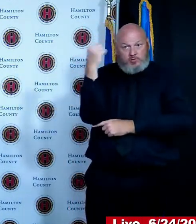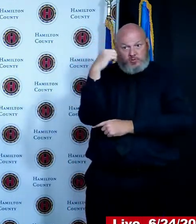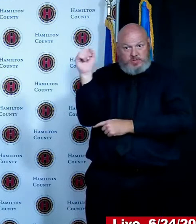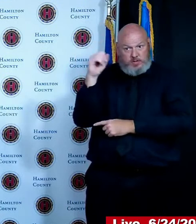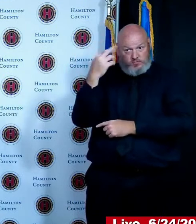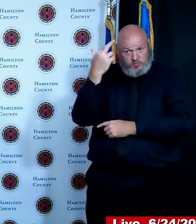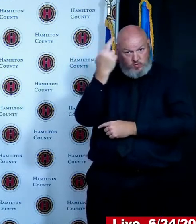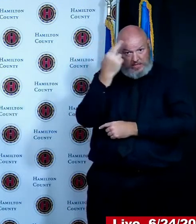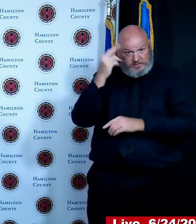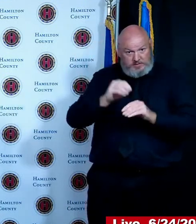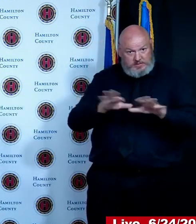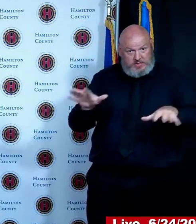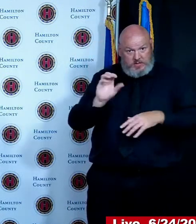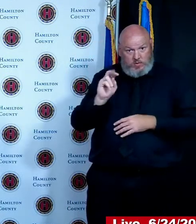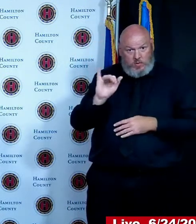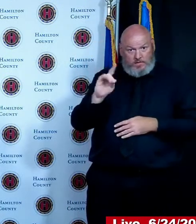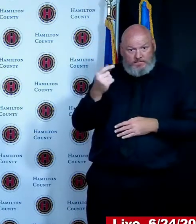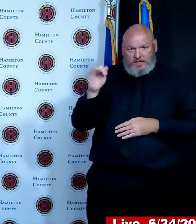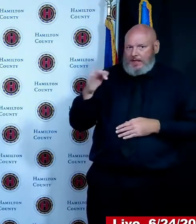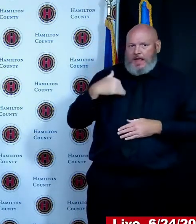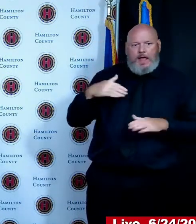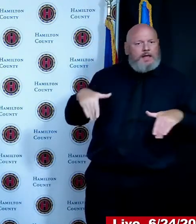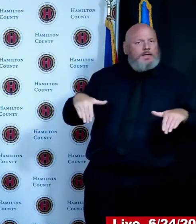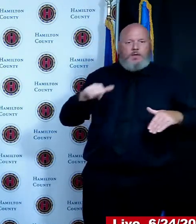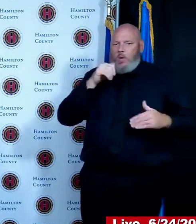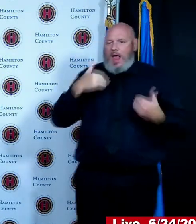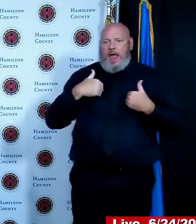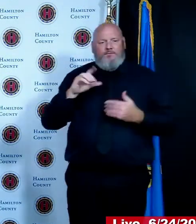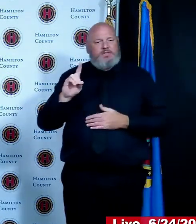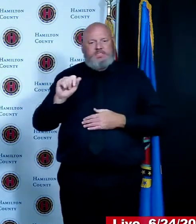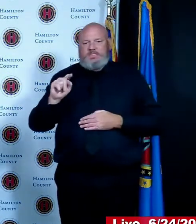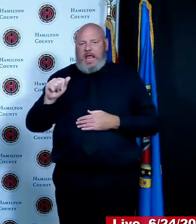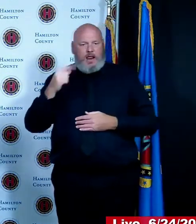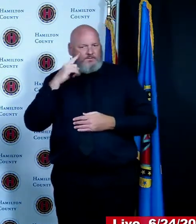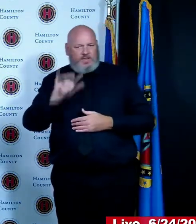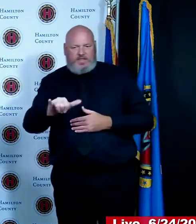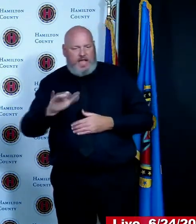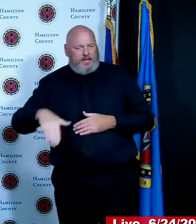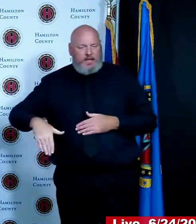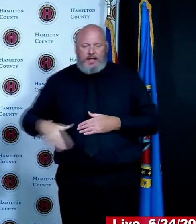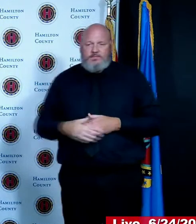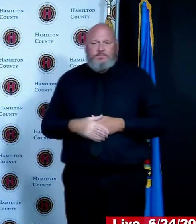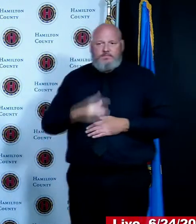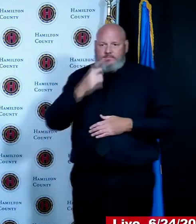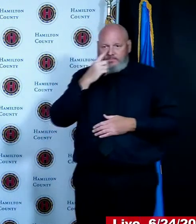any data to that regard what I like to keep sharing is that each you know a